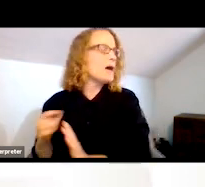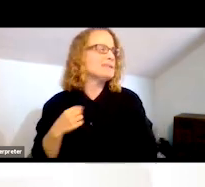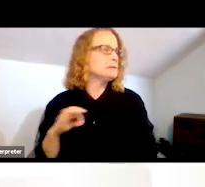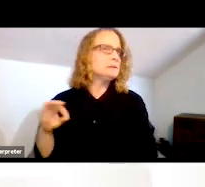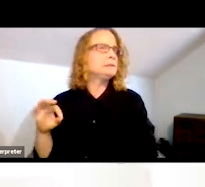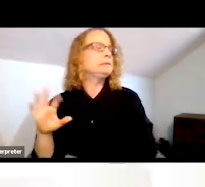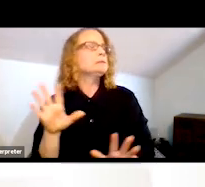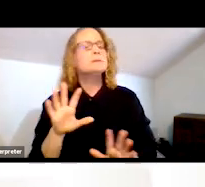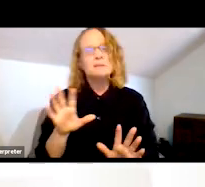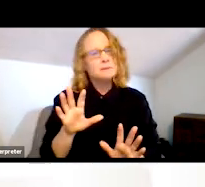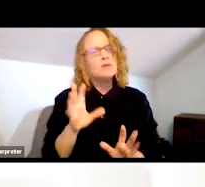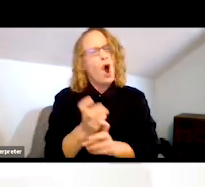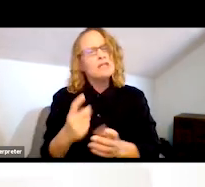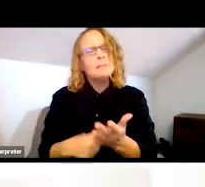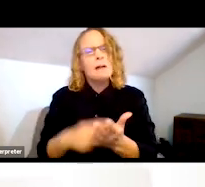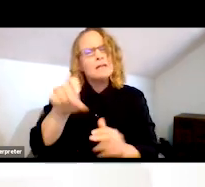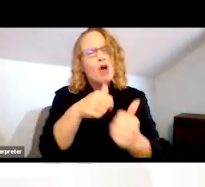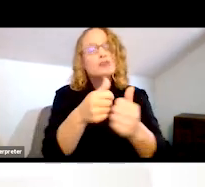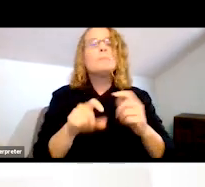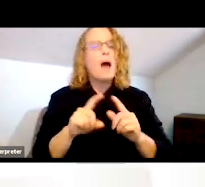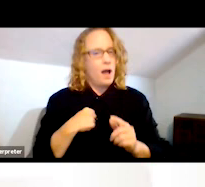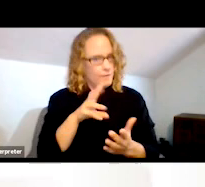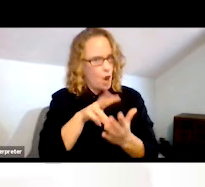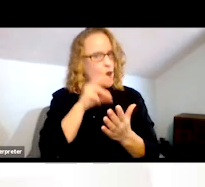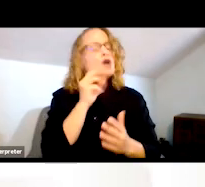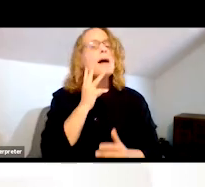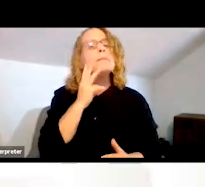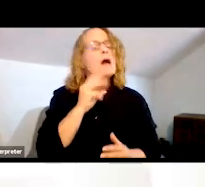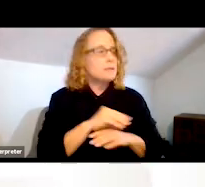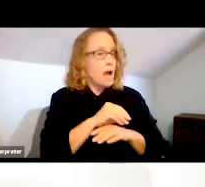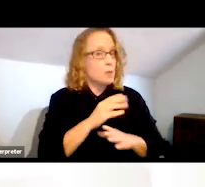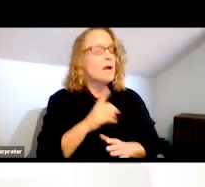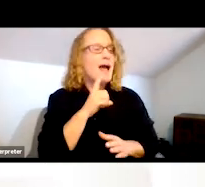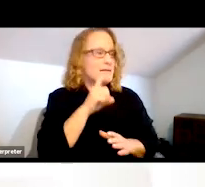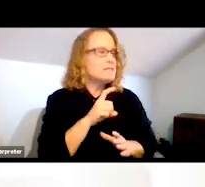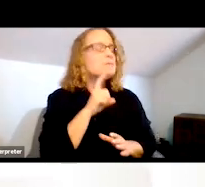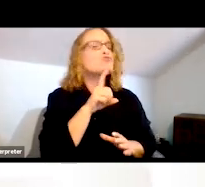or wondering if I'm gonna get a call from my kid's school or something like that,